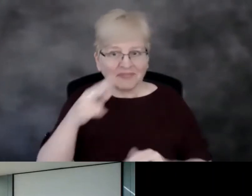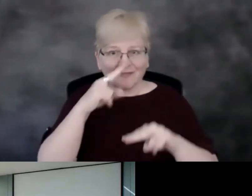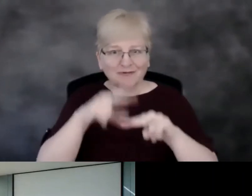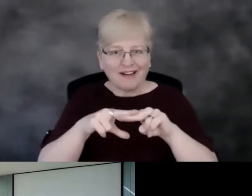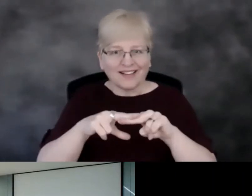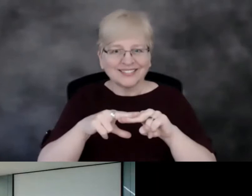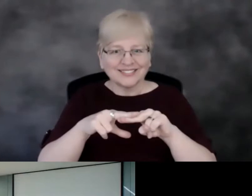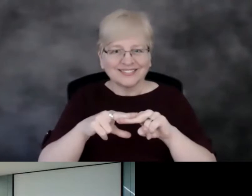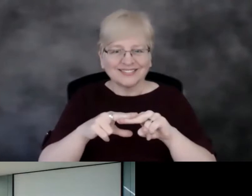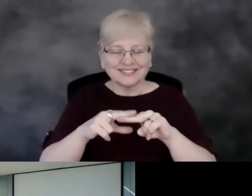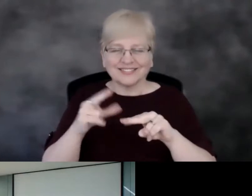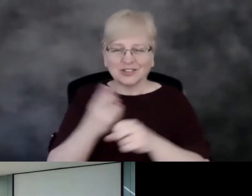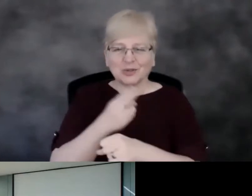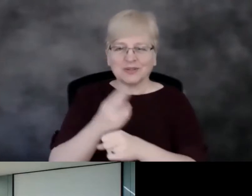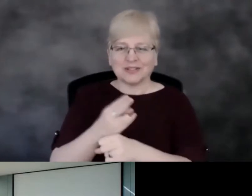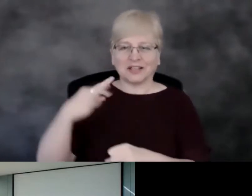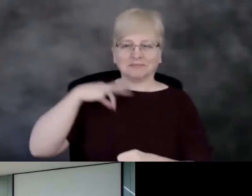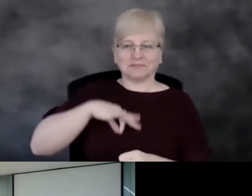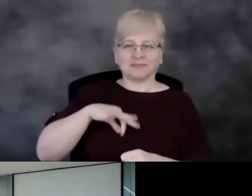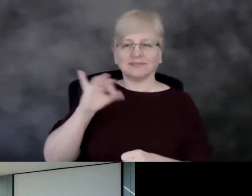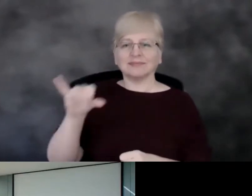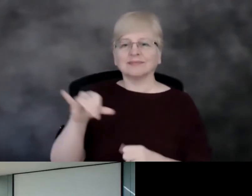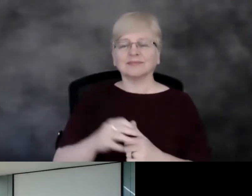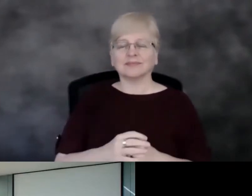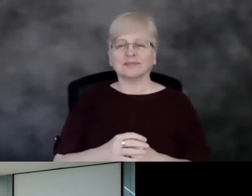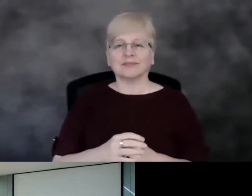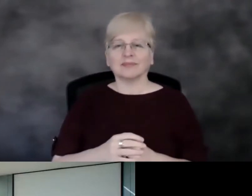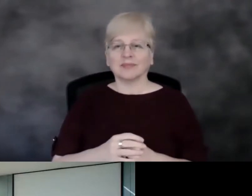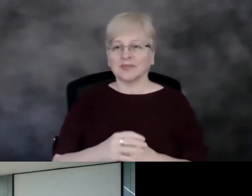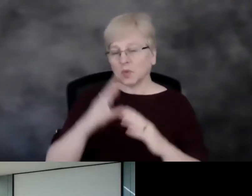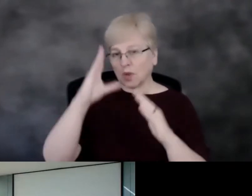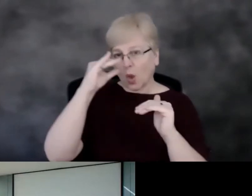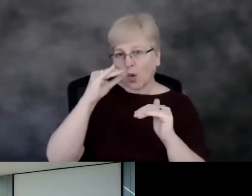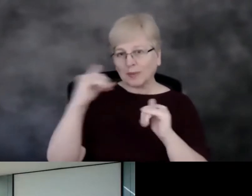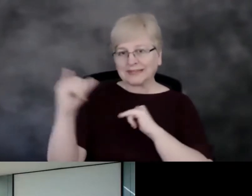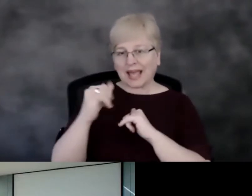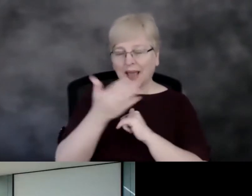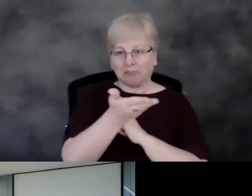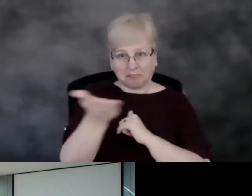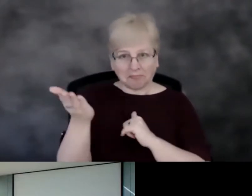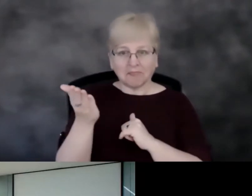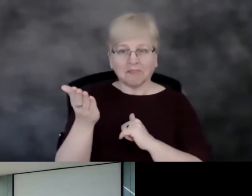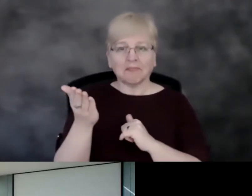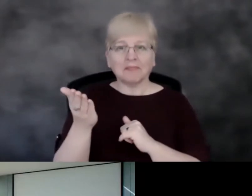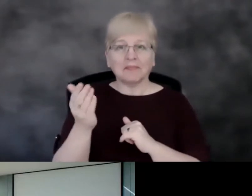we hope that you, too, 16:09:24 particularly if you have not yet